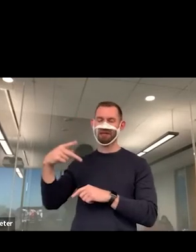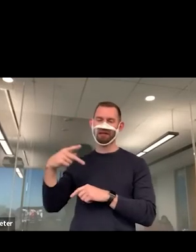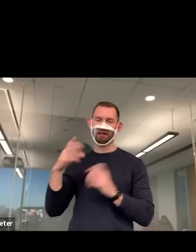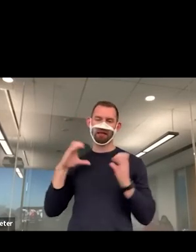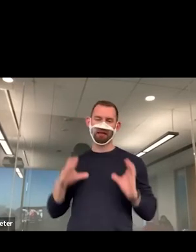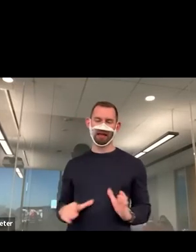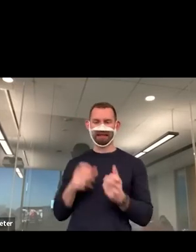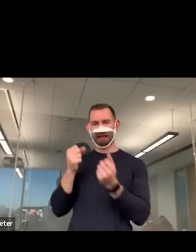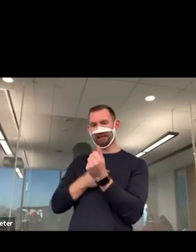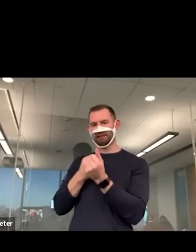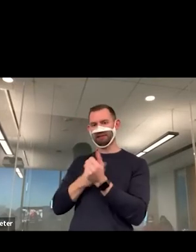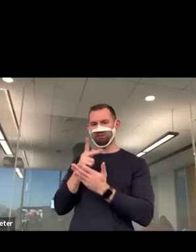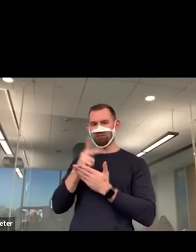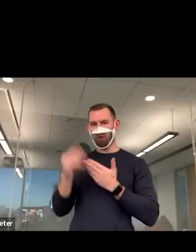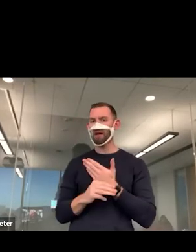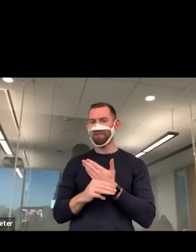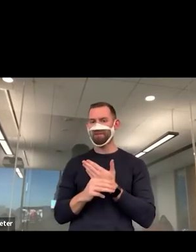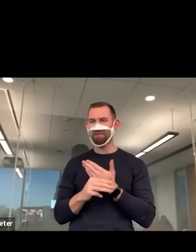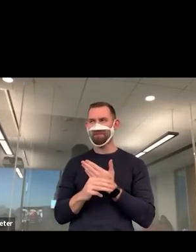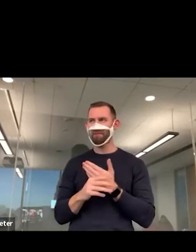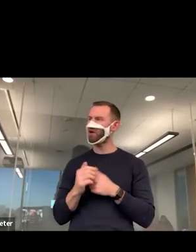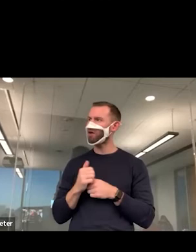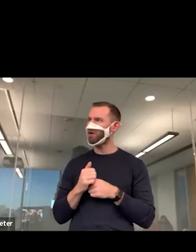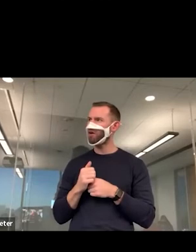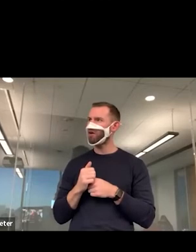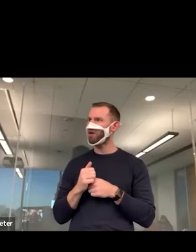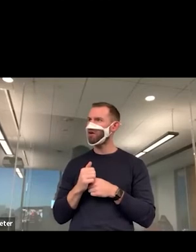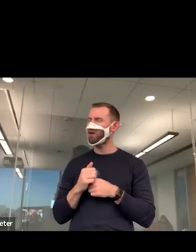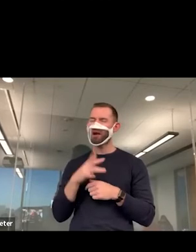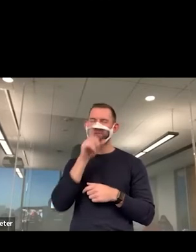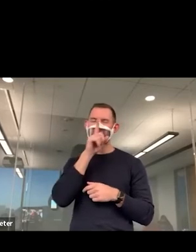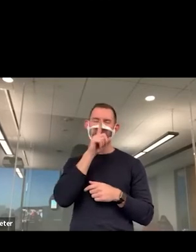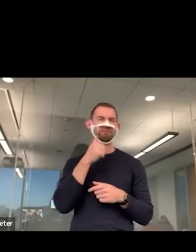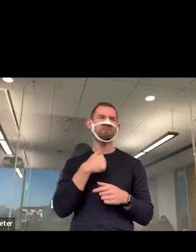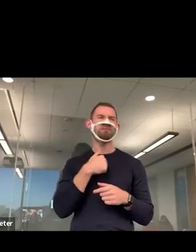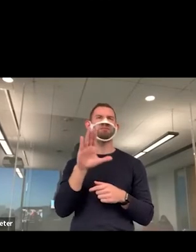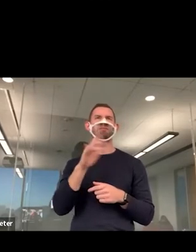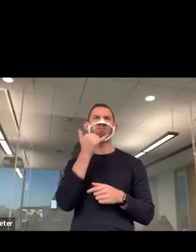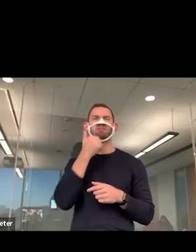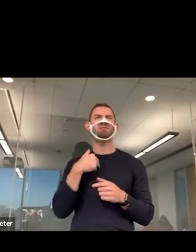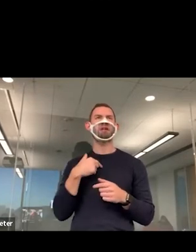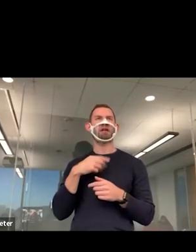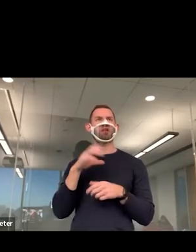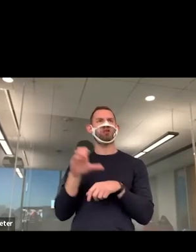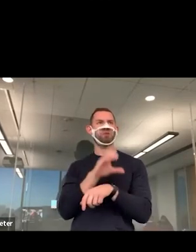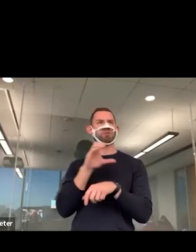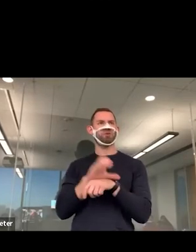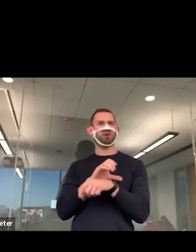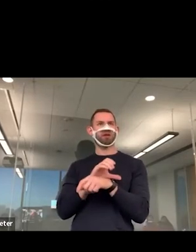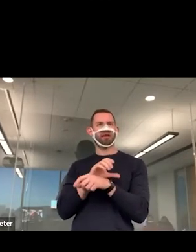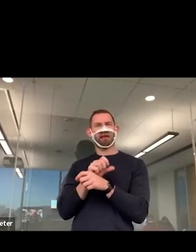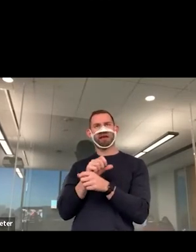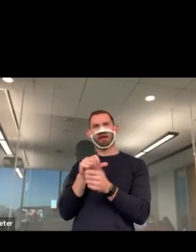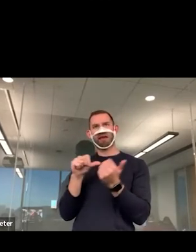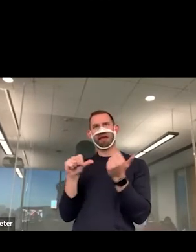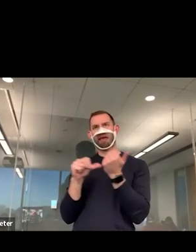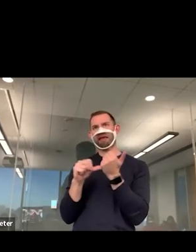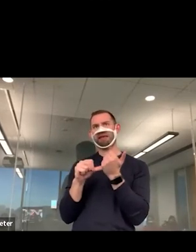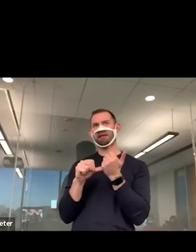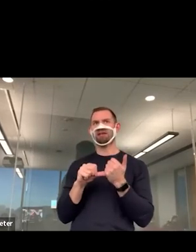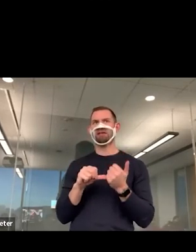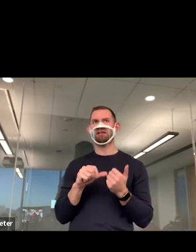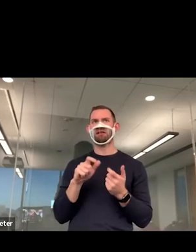yeah cap it wasn't client assistance that's almost computer aided accommodation program computer i